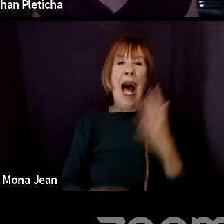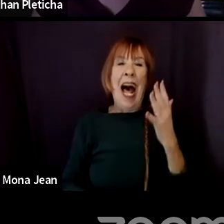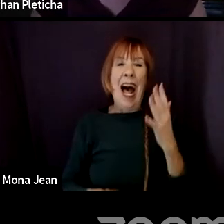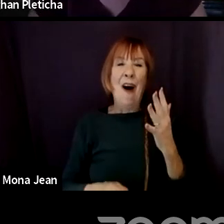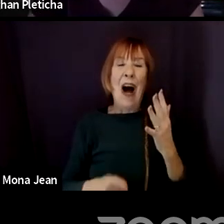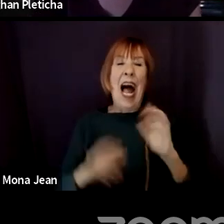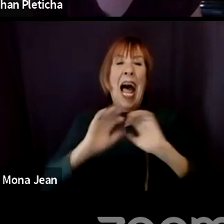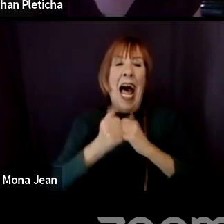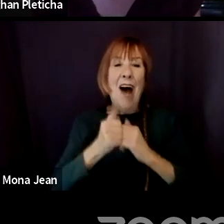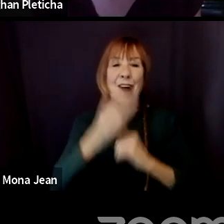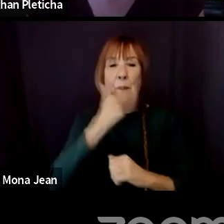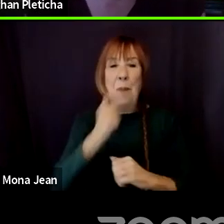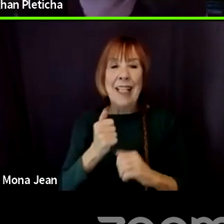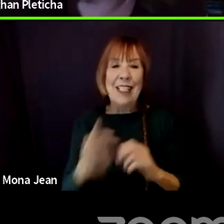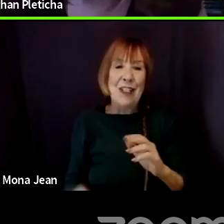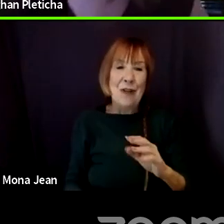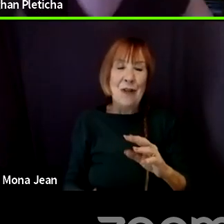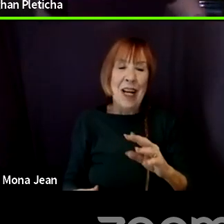Oh, yeah, that's an easy question. Yeah.